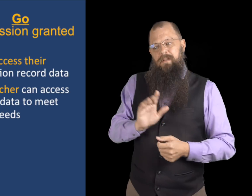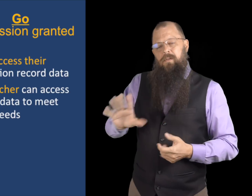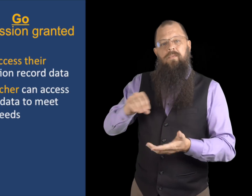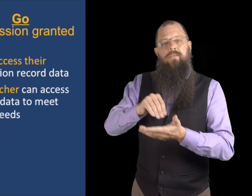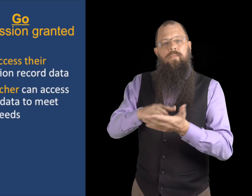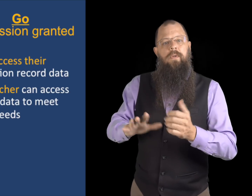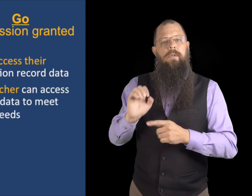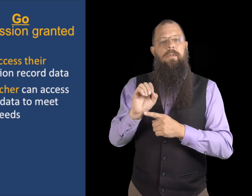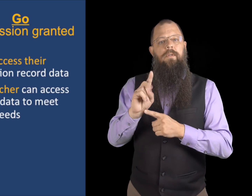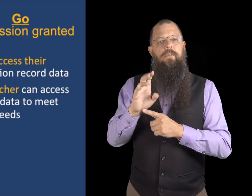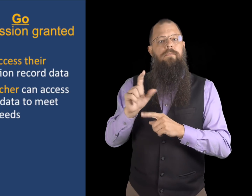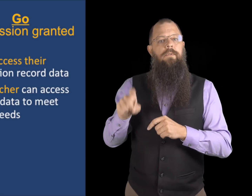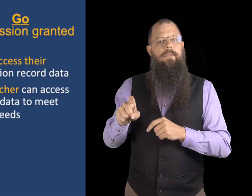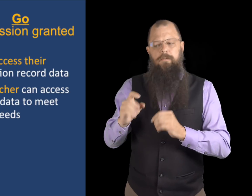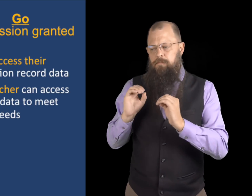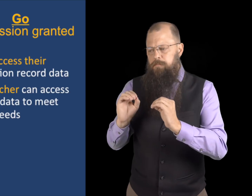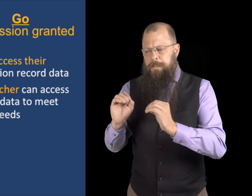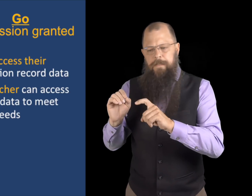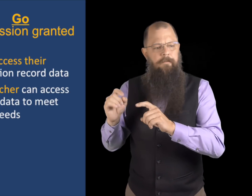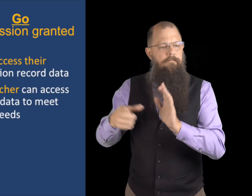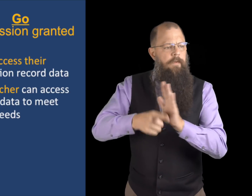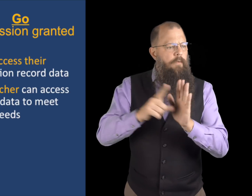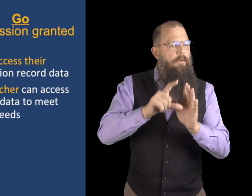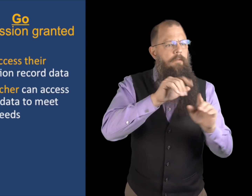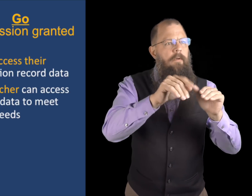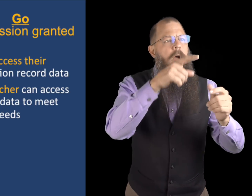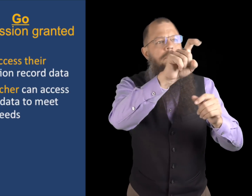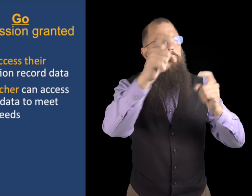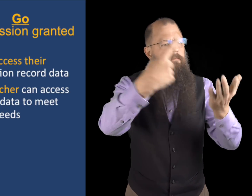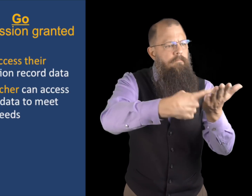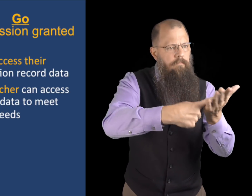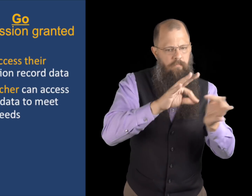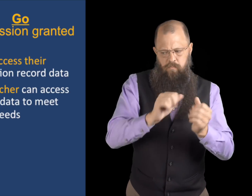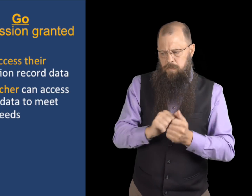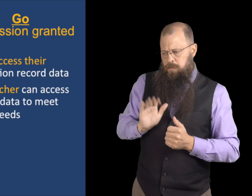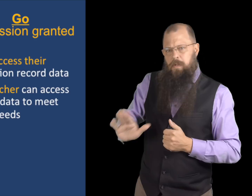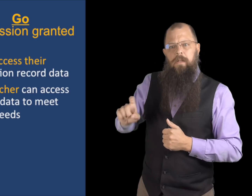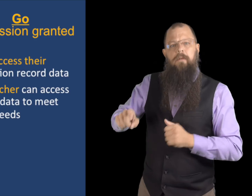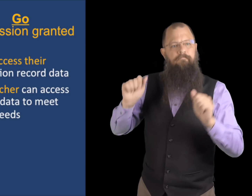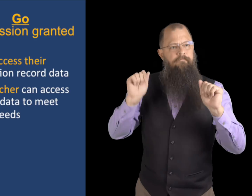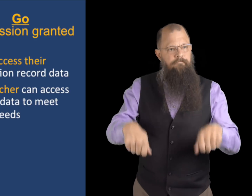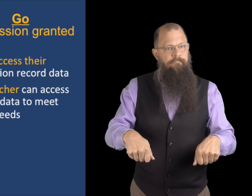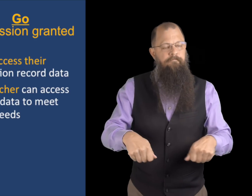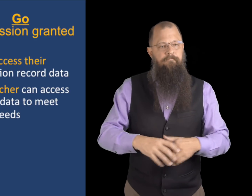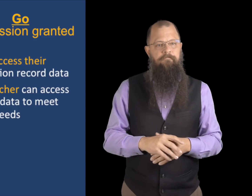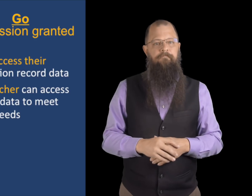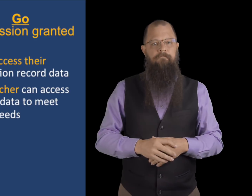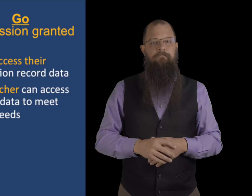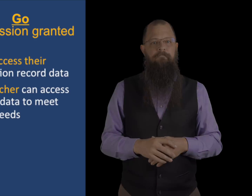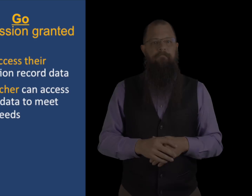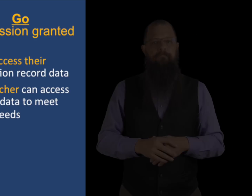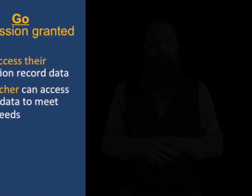needs. They're able to review and have those discussions to ensure those needs